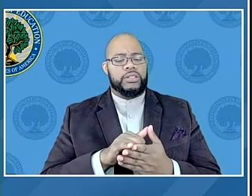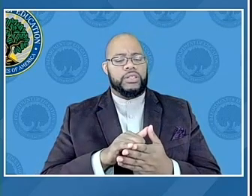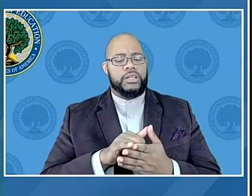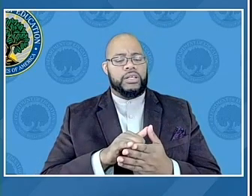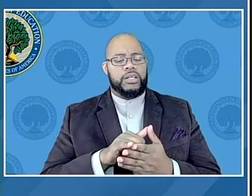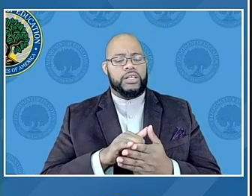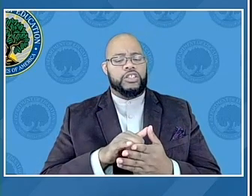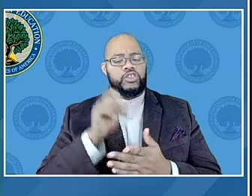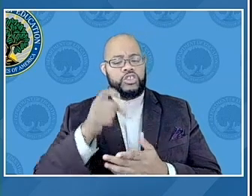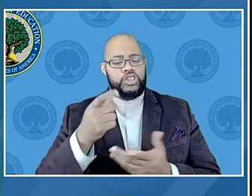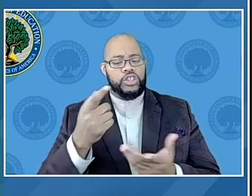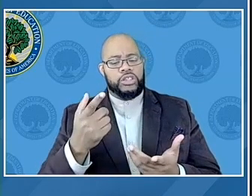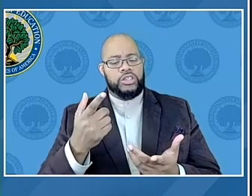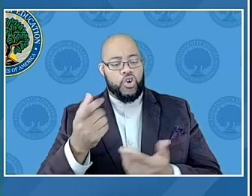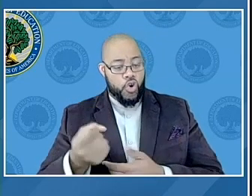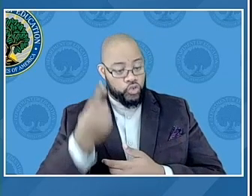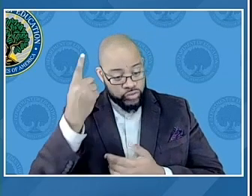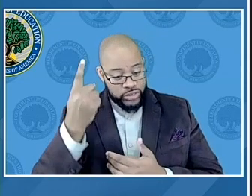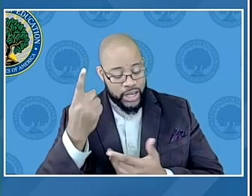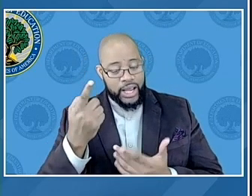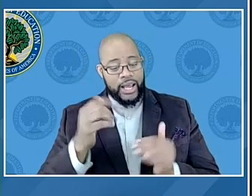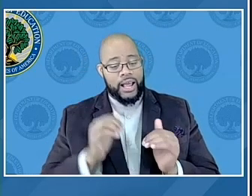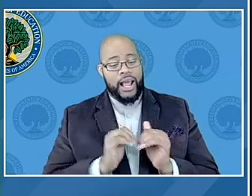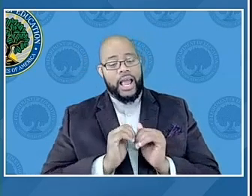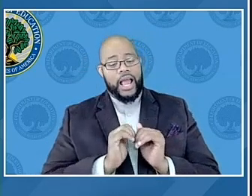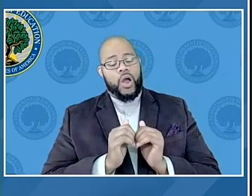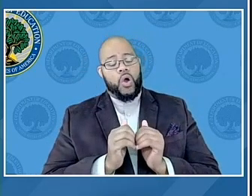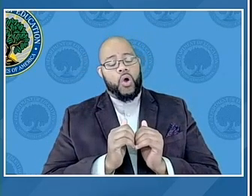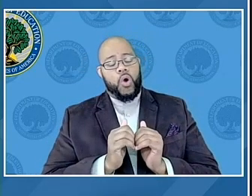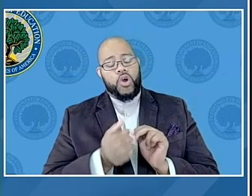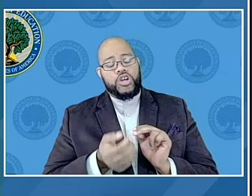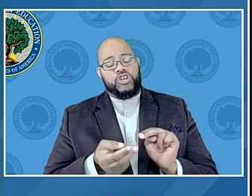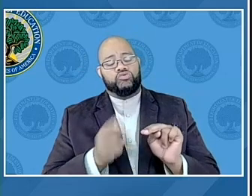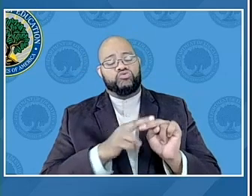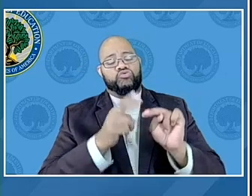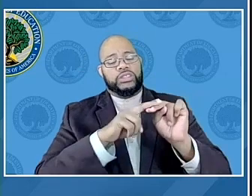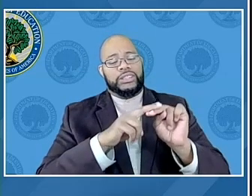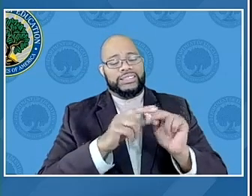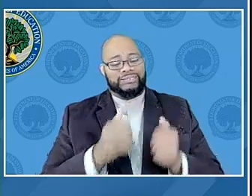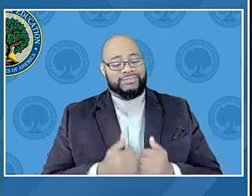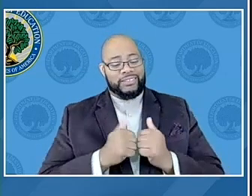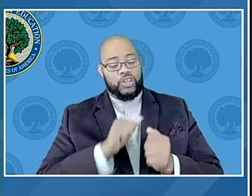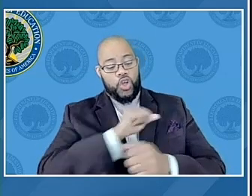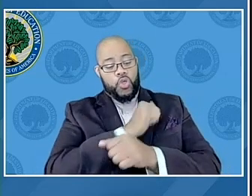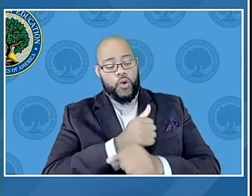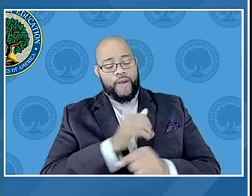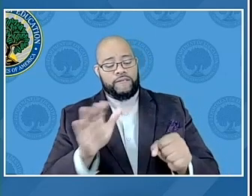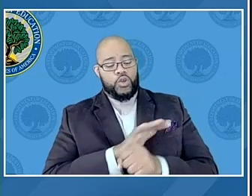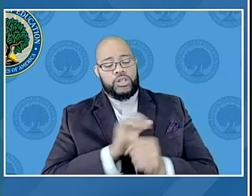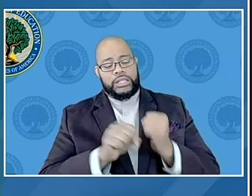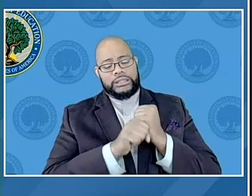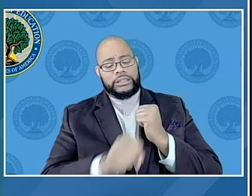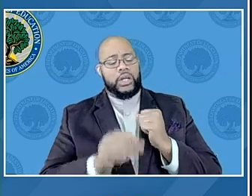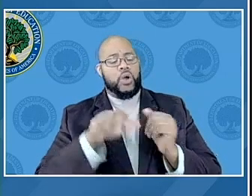understand how increasing the existing authority to fully extend all Income Driven Repayment programs to Parent PLUS